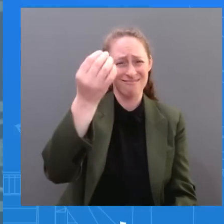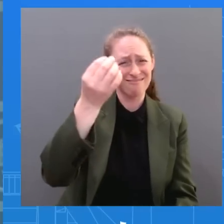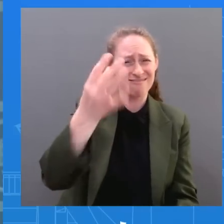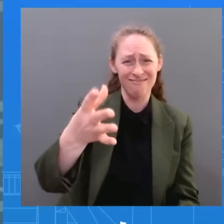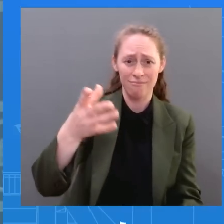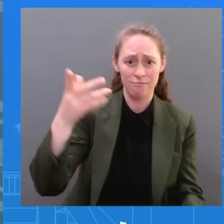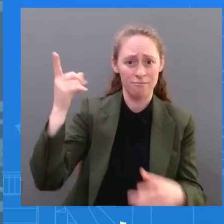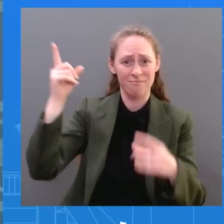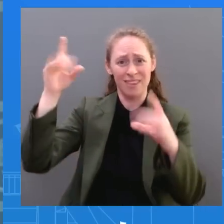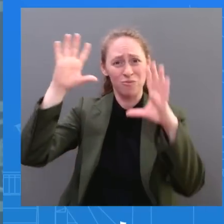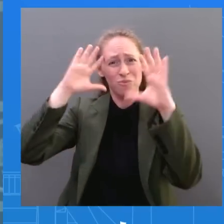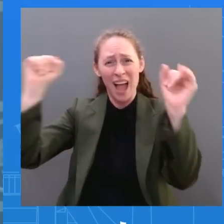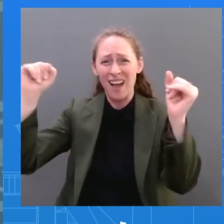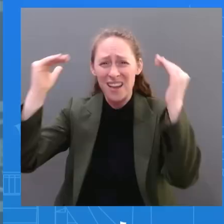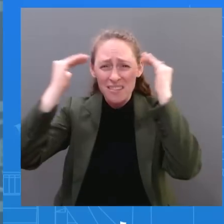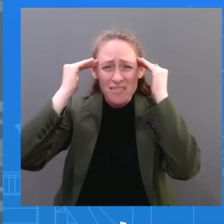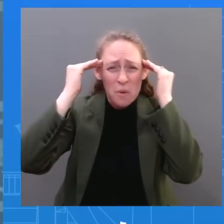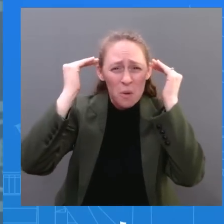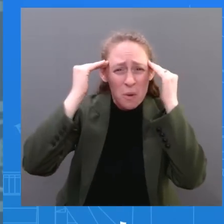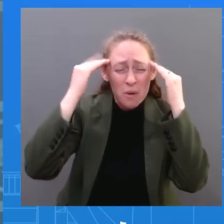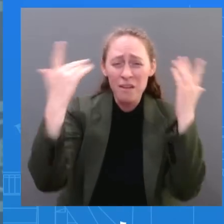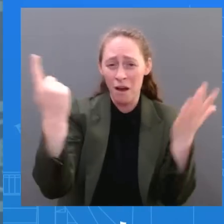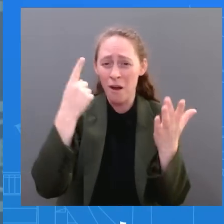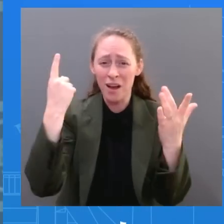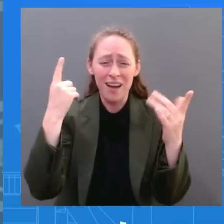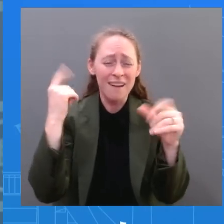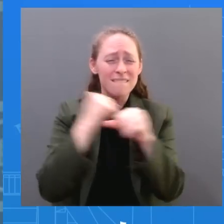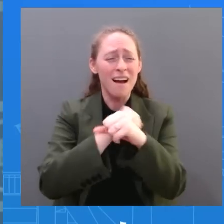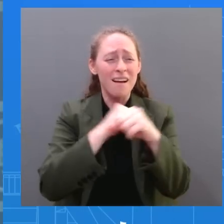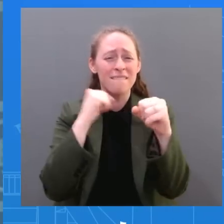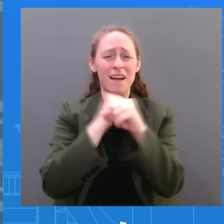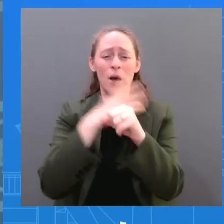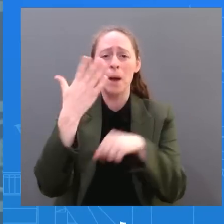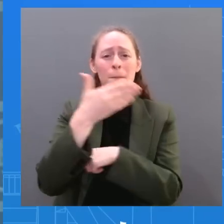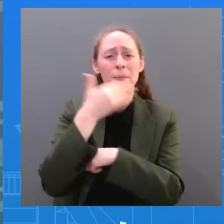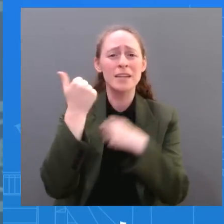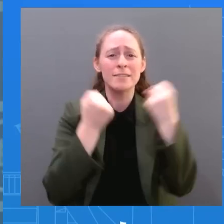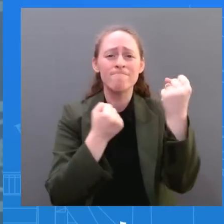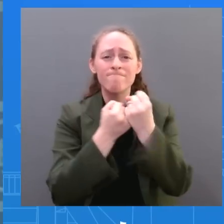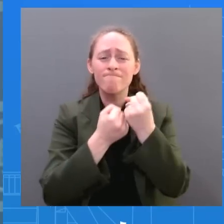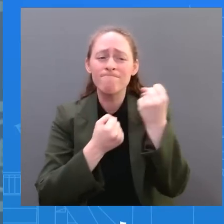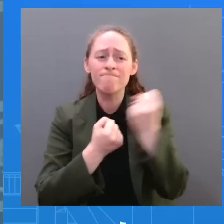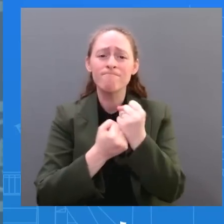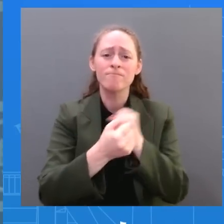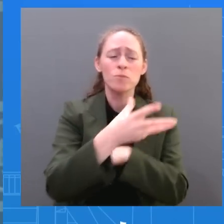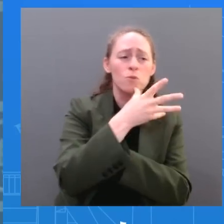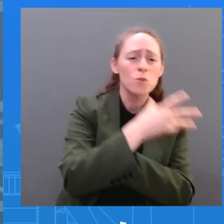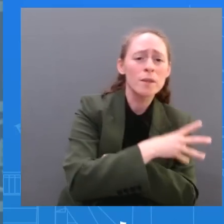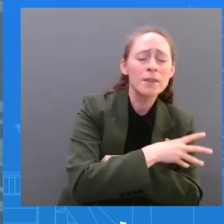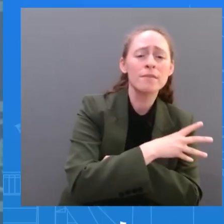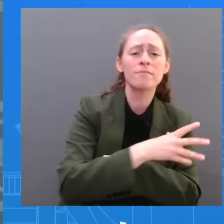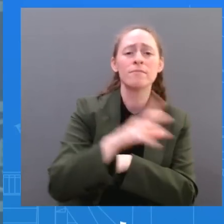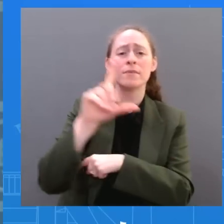throughout his career. And you -- you have seen that in policies that he has put forward. Again, this is a priority for this President.